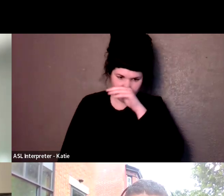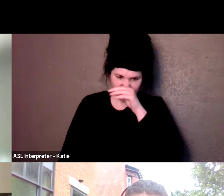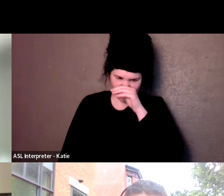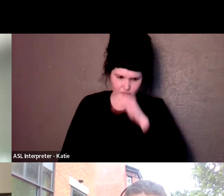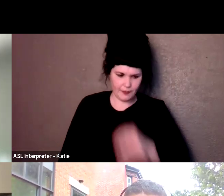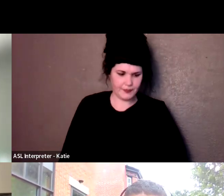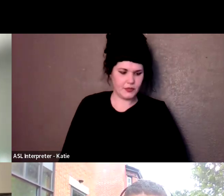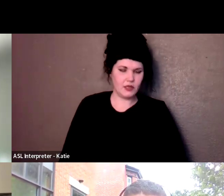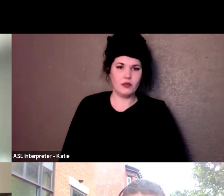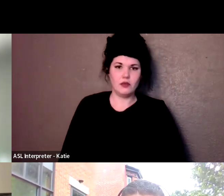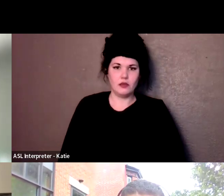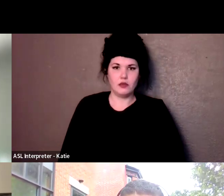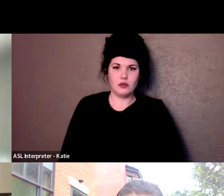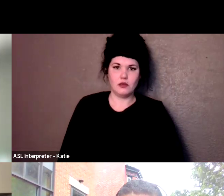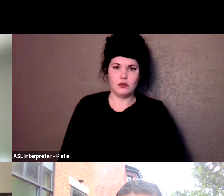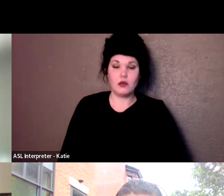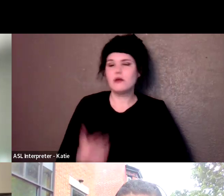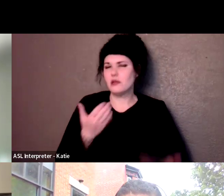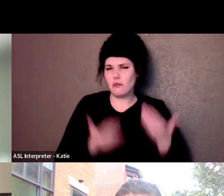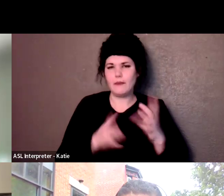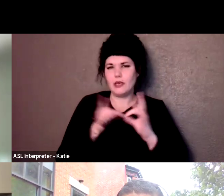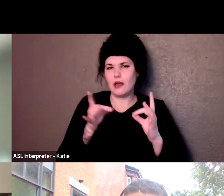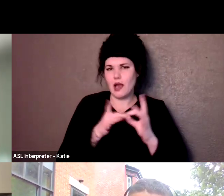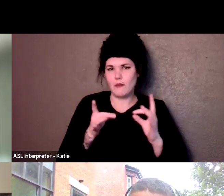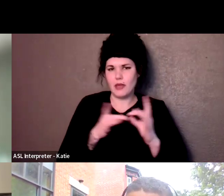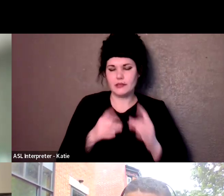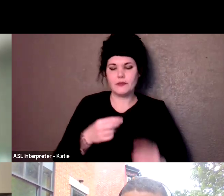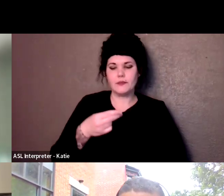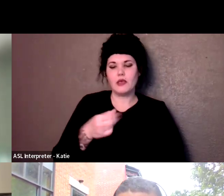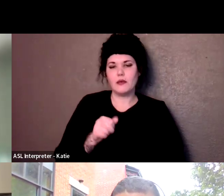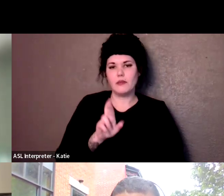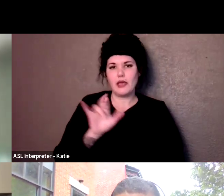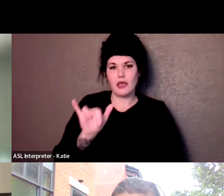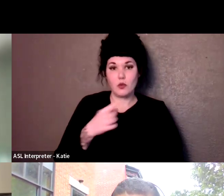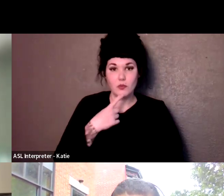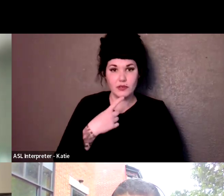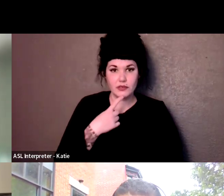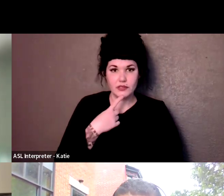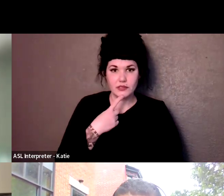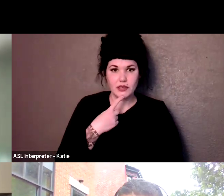I guess it could be a comment, too. So, this is from Harry; I believe this is when Chuck was speaking. He says,